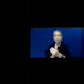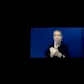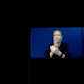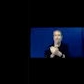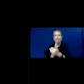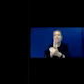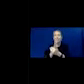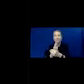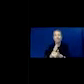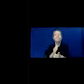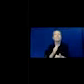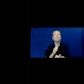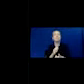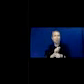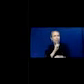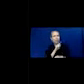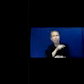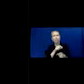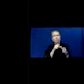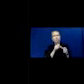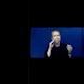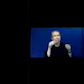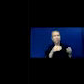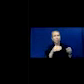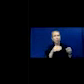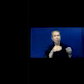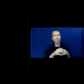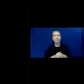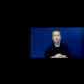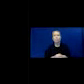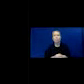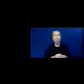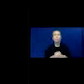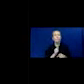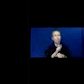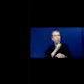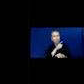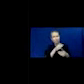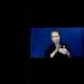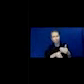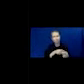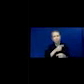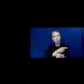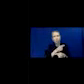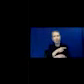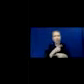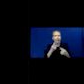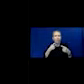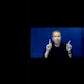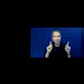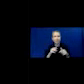making sure she is staying on tasks, doing tasks appropriately and effectively.